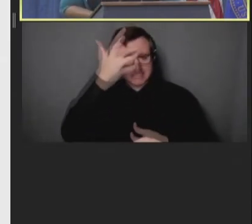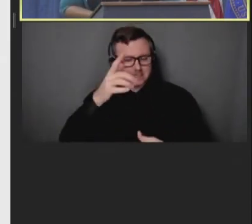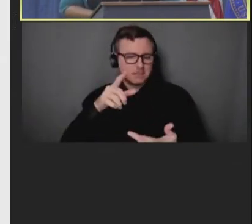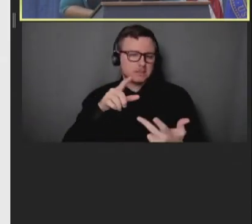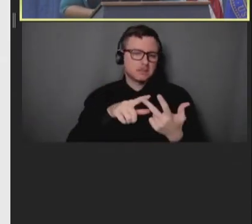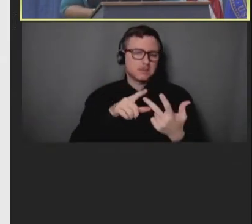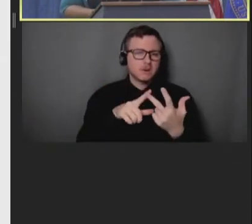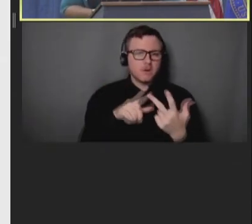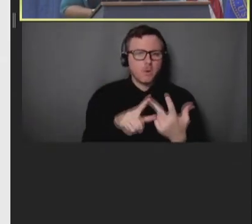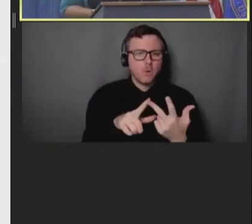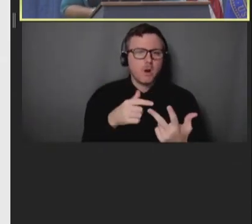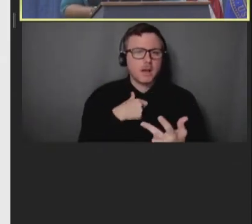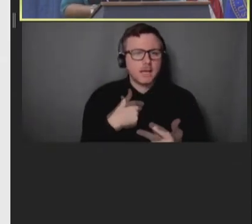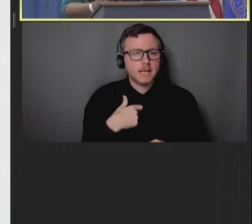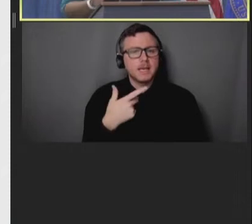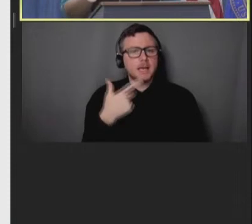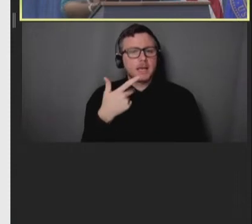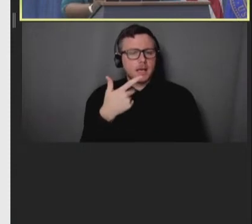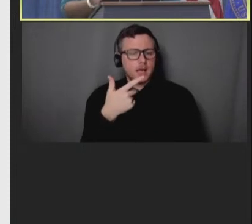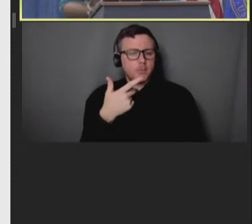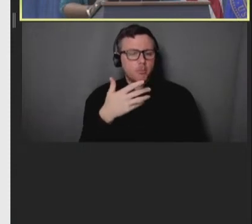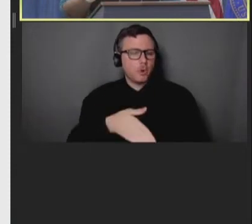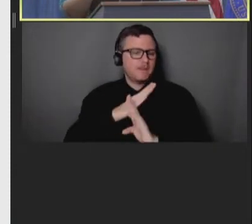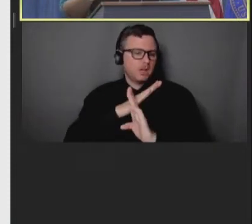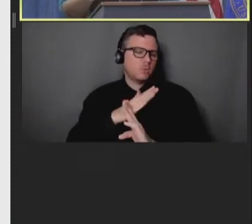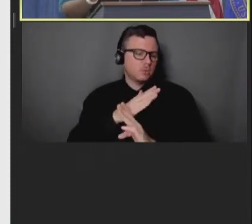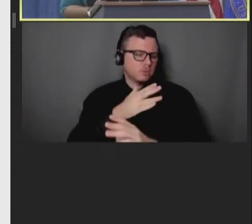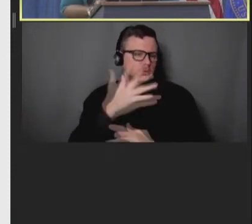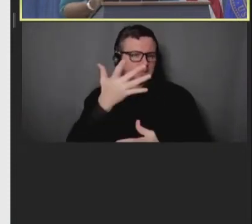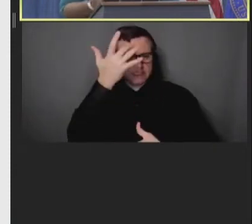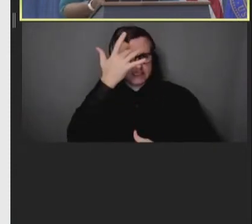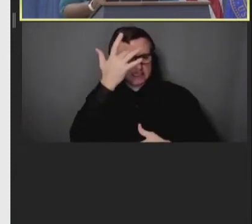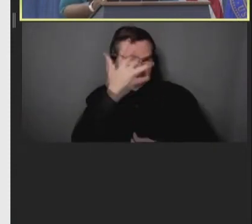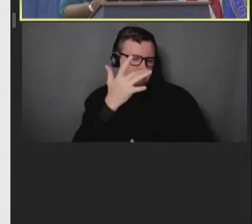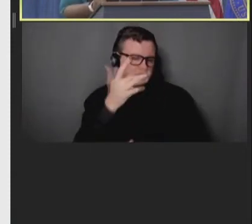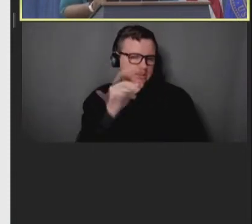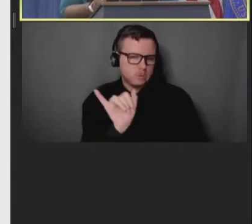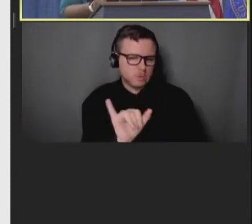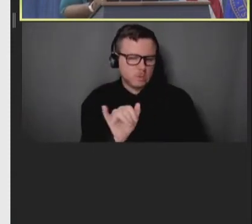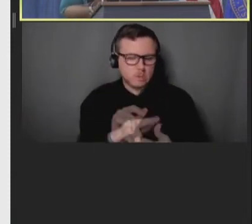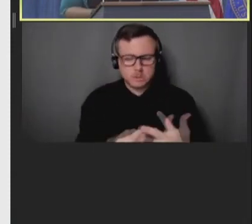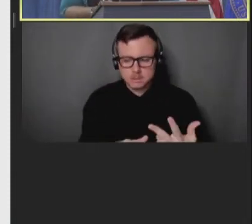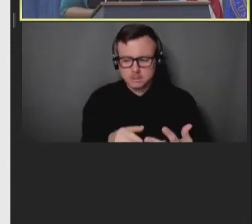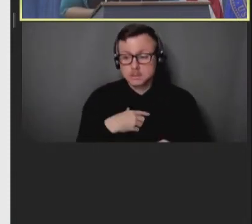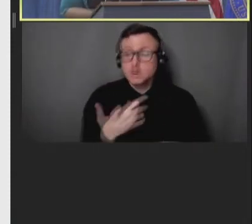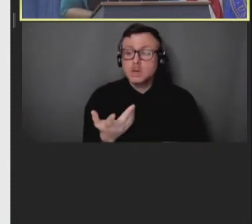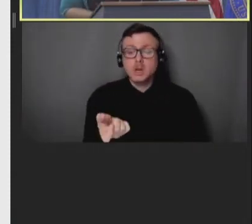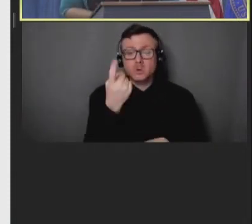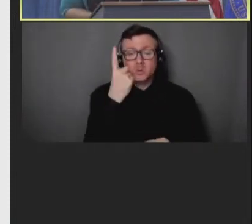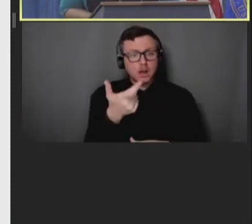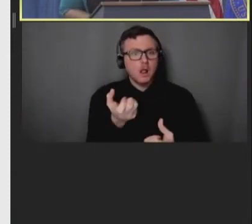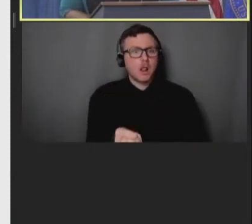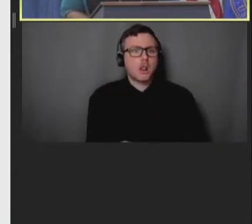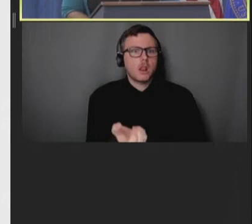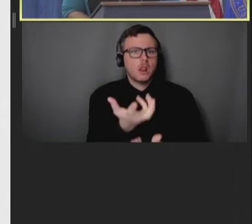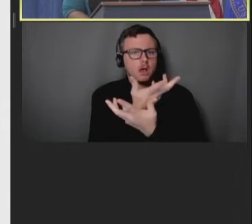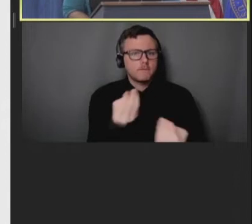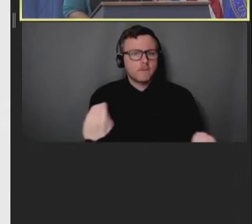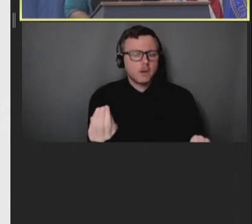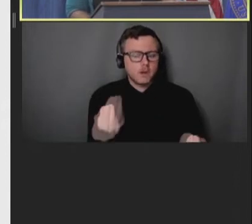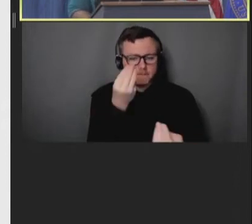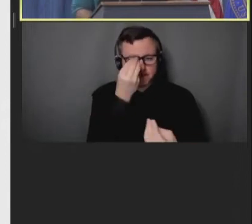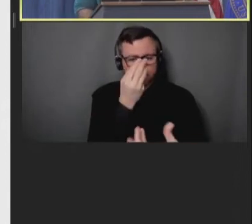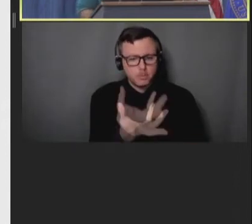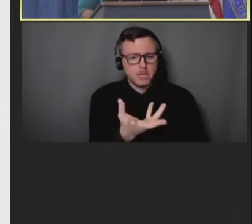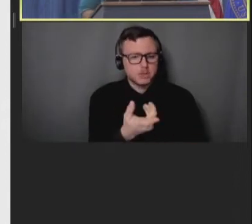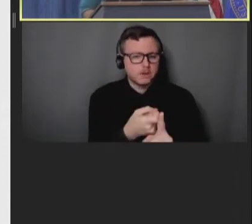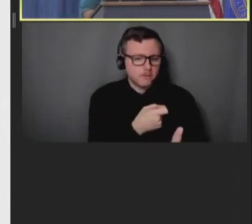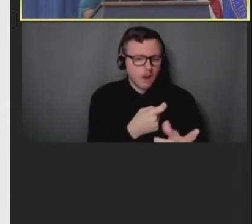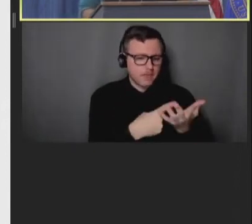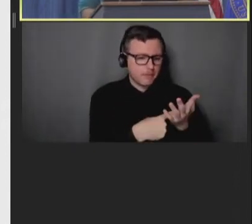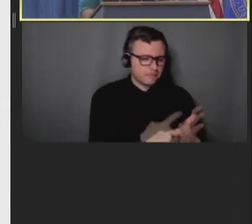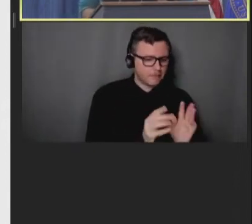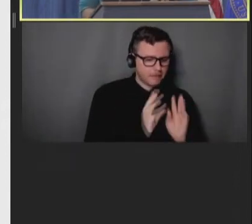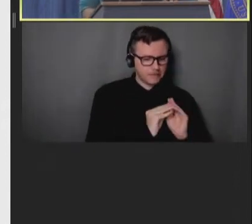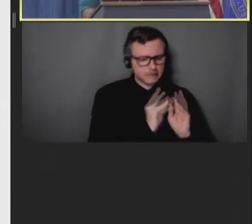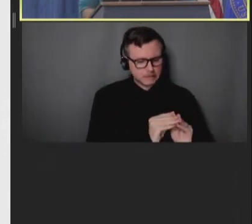And so, again, a lot of information that came out of these meetings is people on both sides